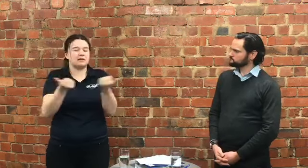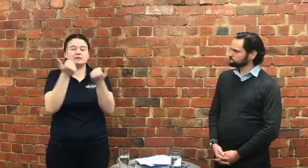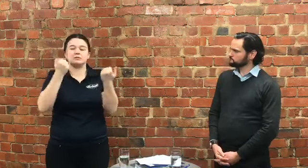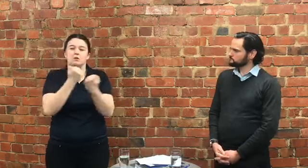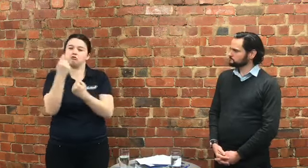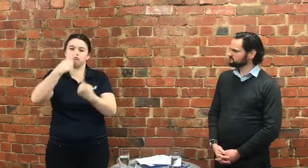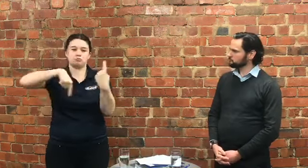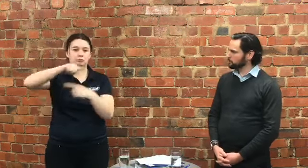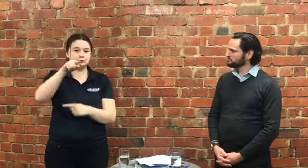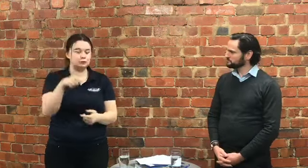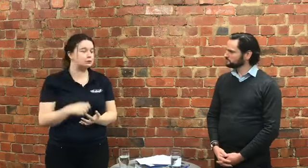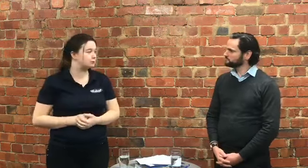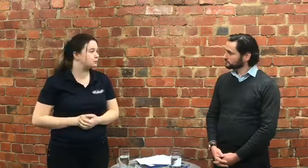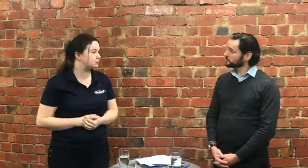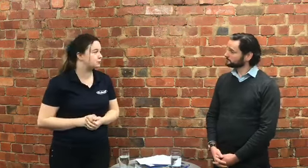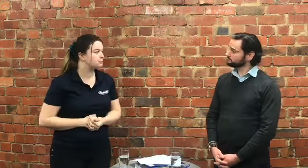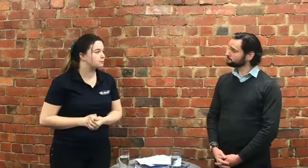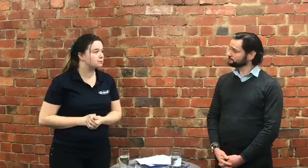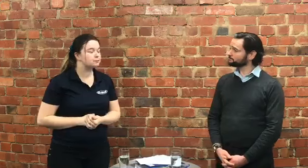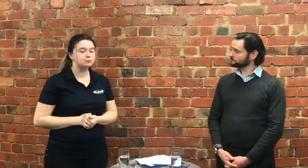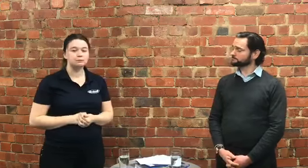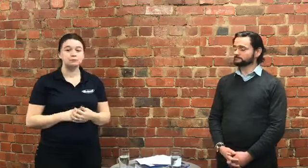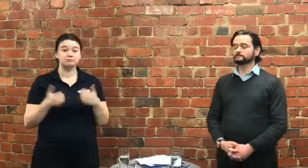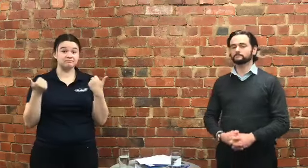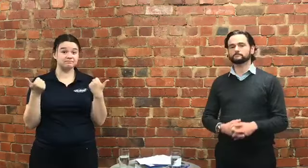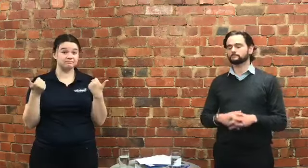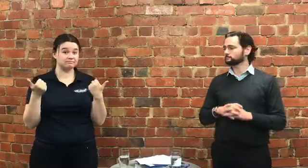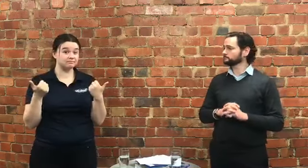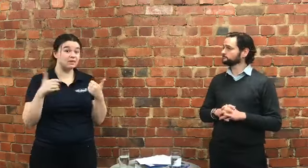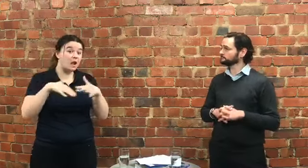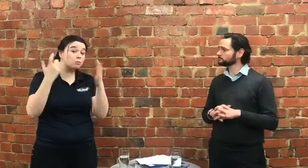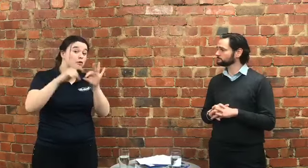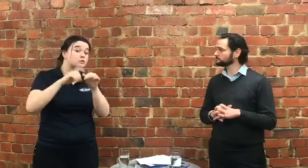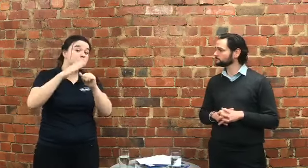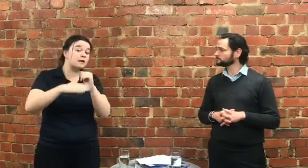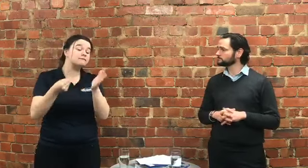I need to be able to get access to the information." There's different ways of getting around this.